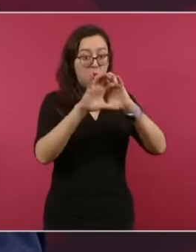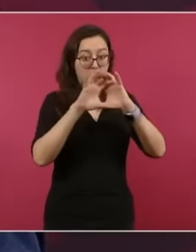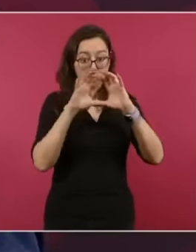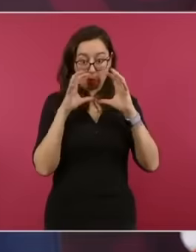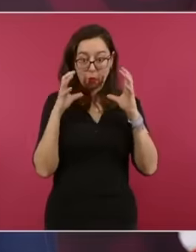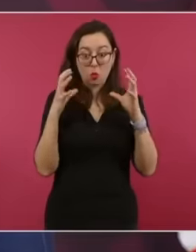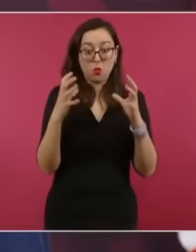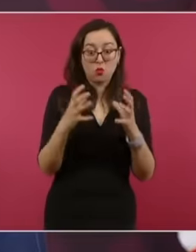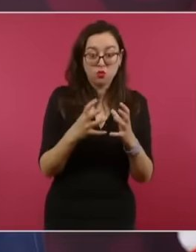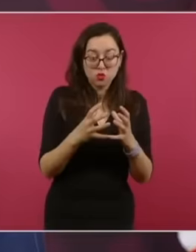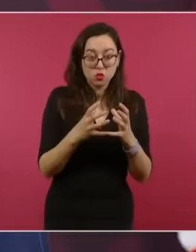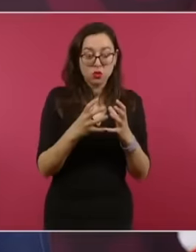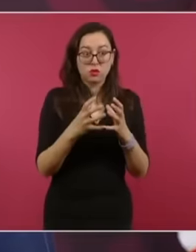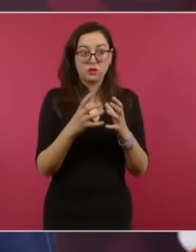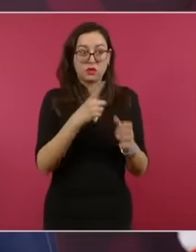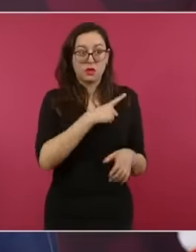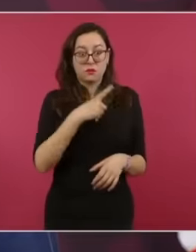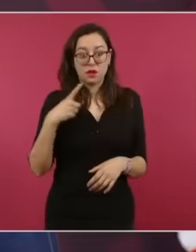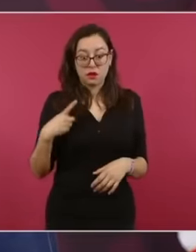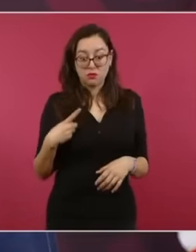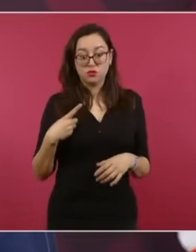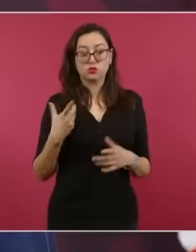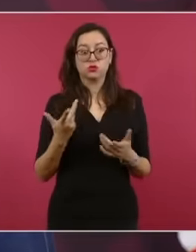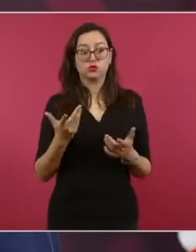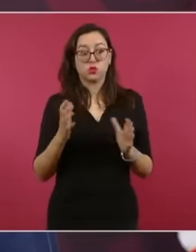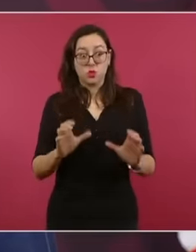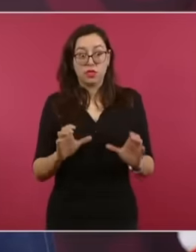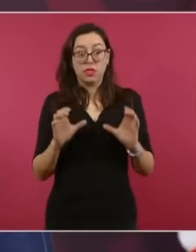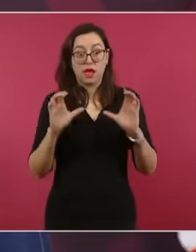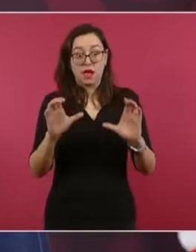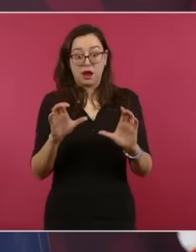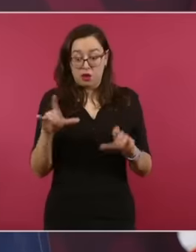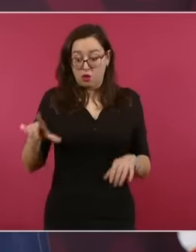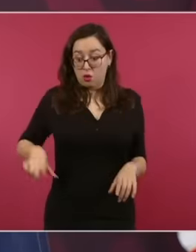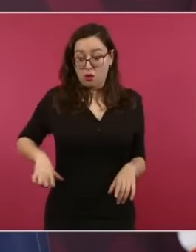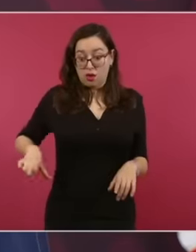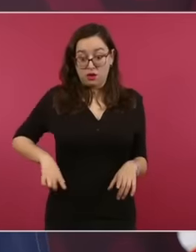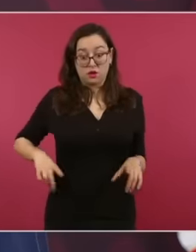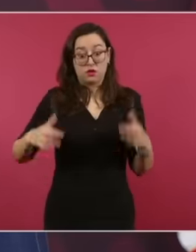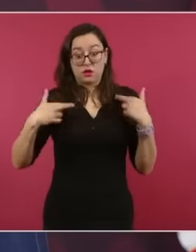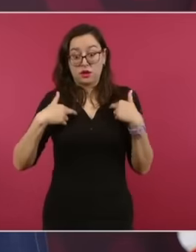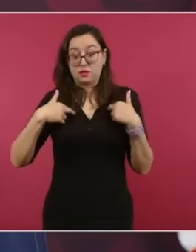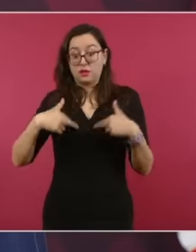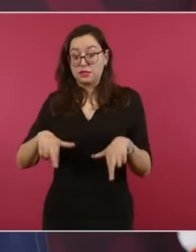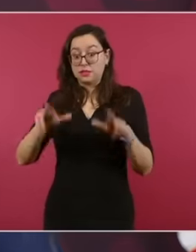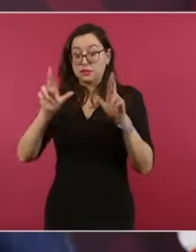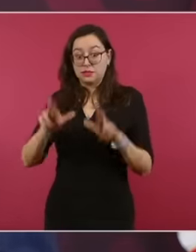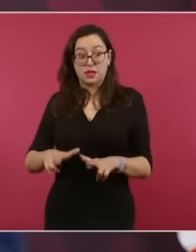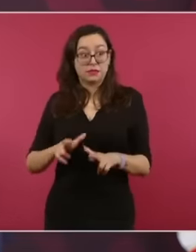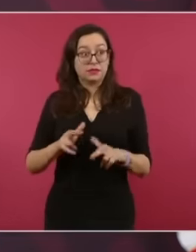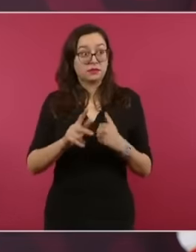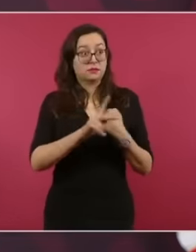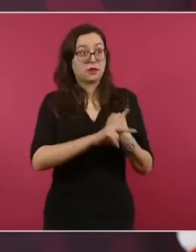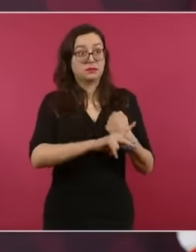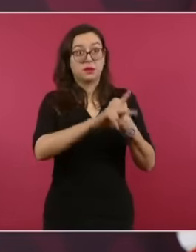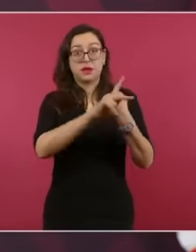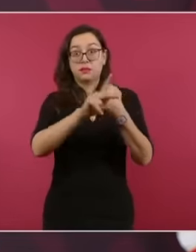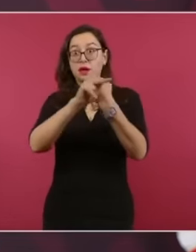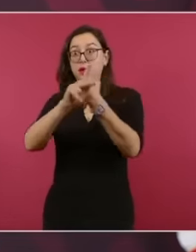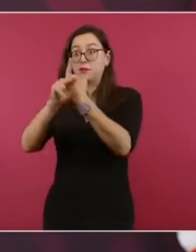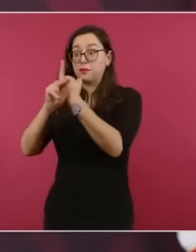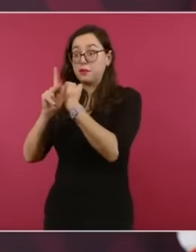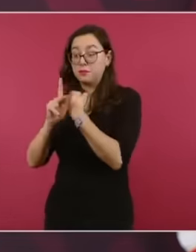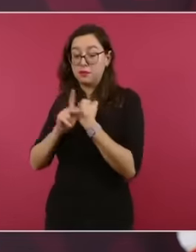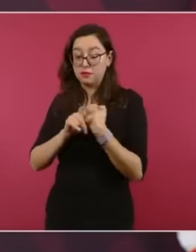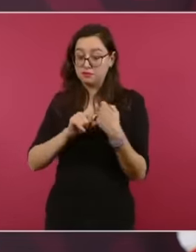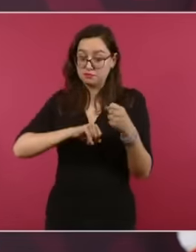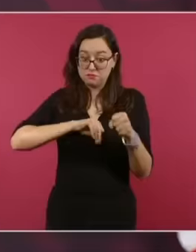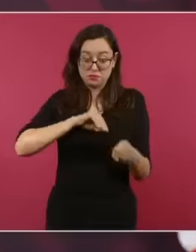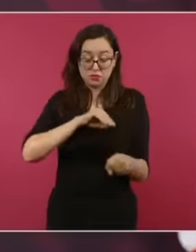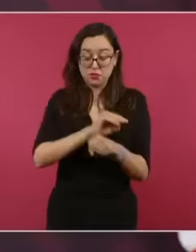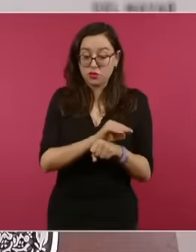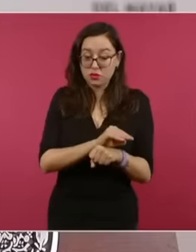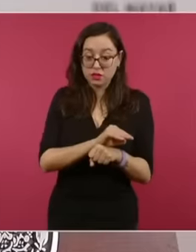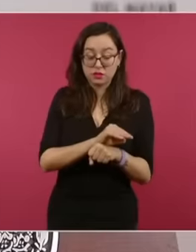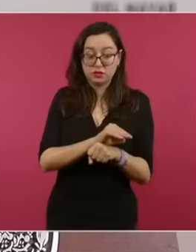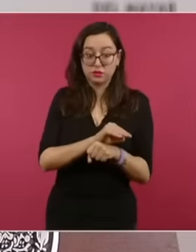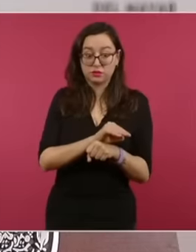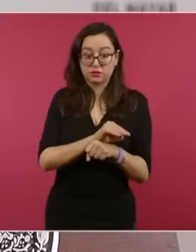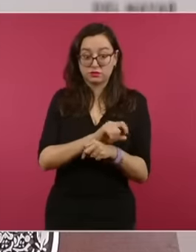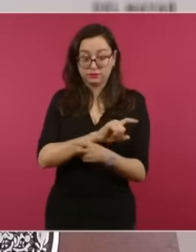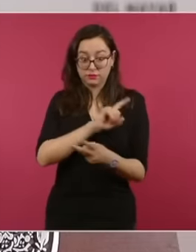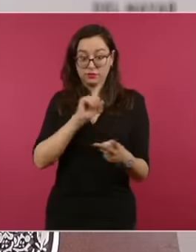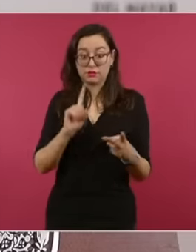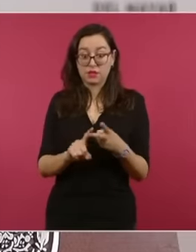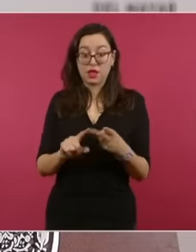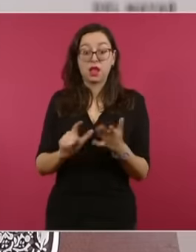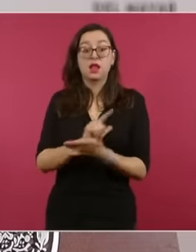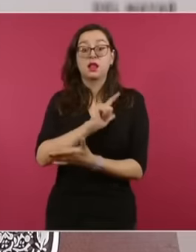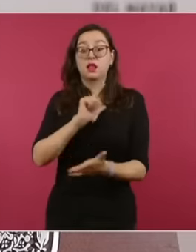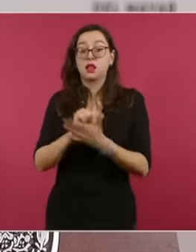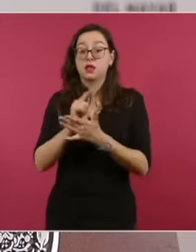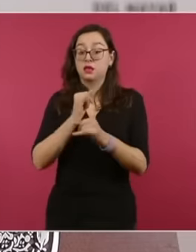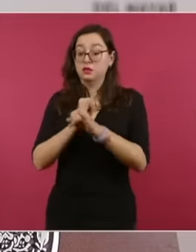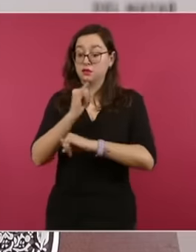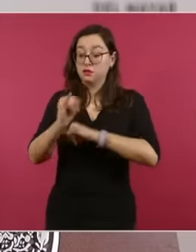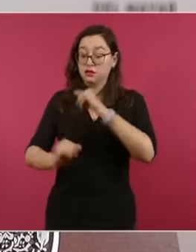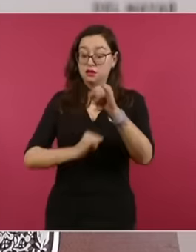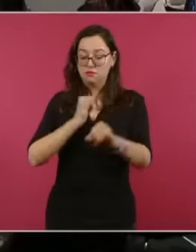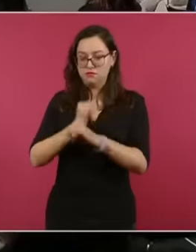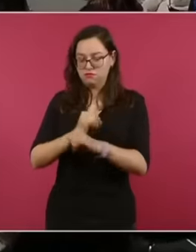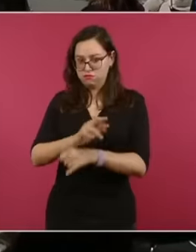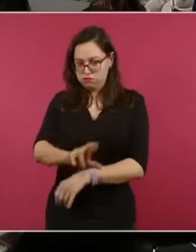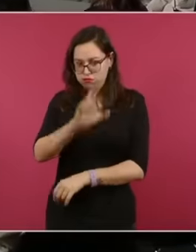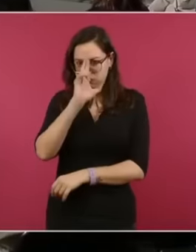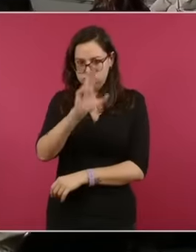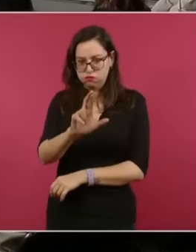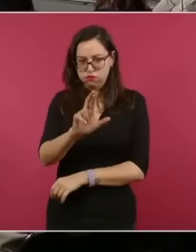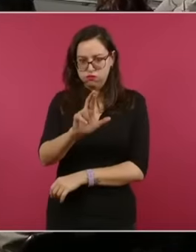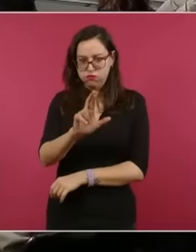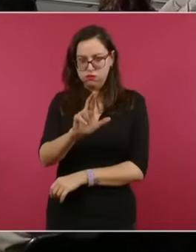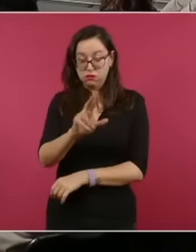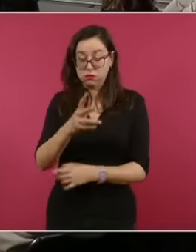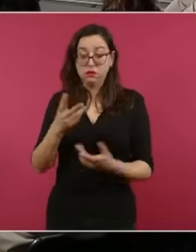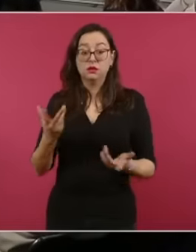diplomats and to enforce strengthening the international law hence this complaint